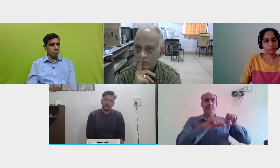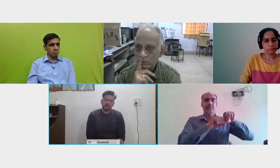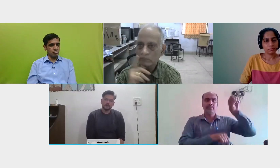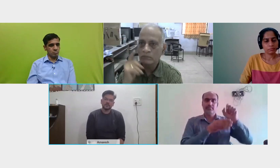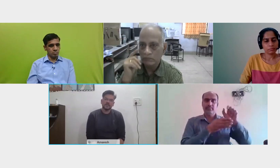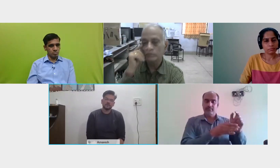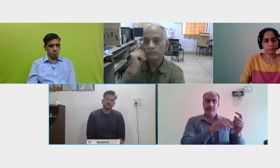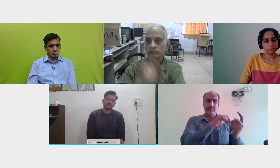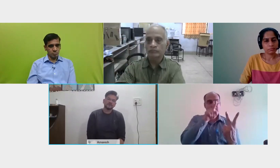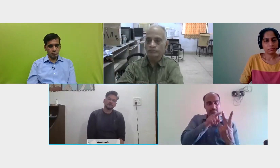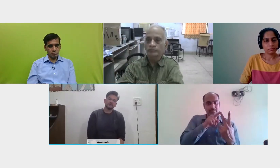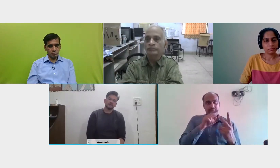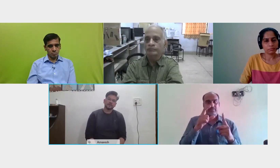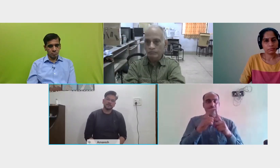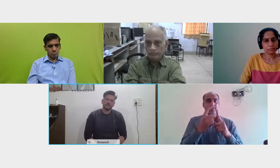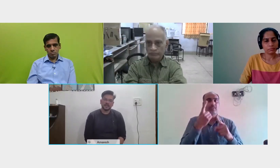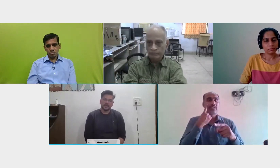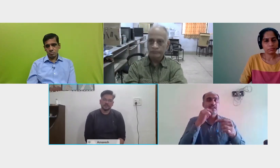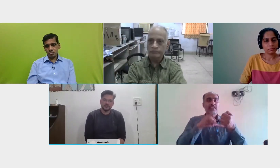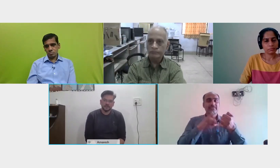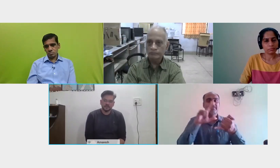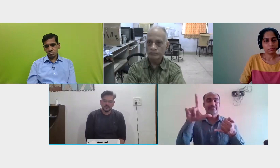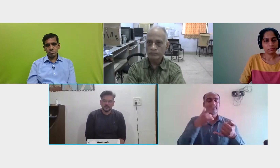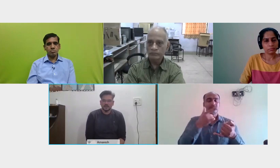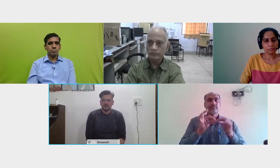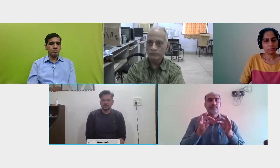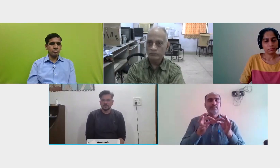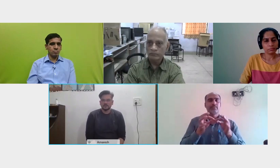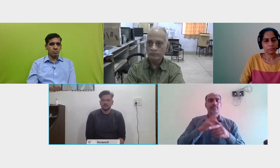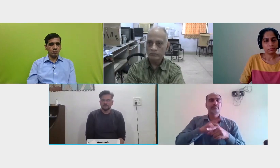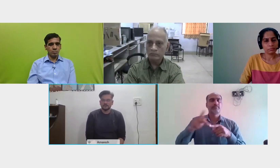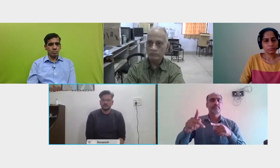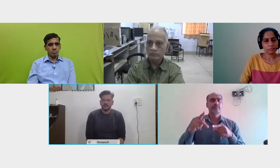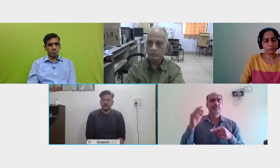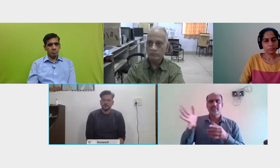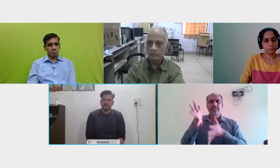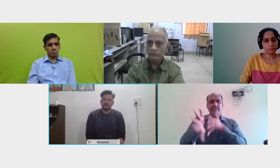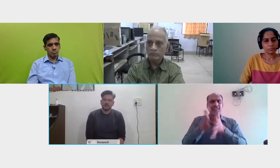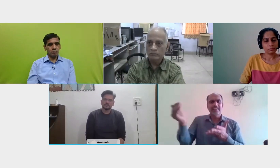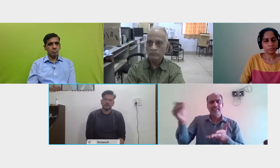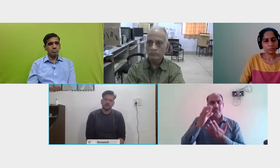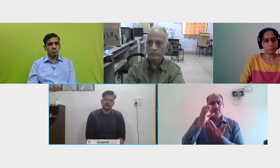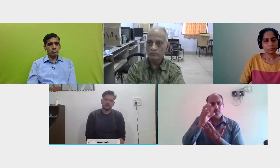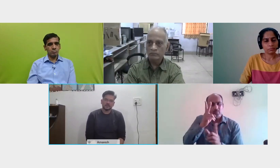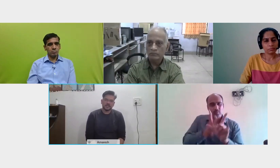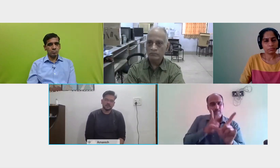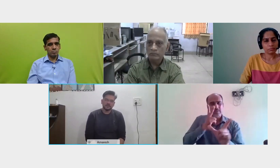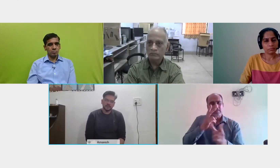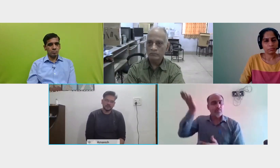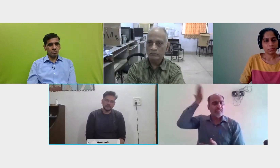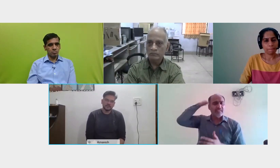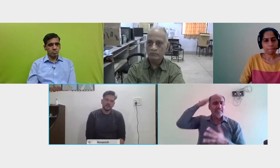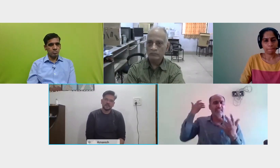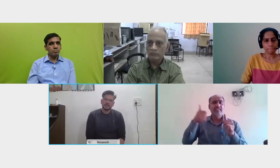have courses for Indian sign language trainers so deaf that the deaf people can become sign